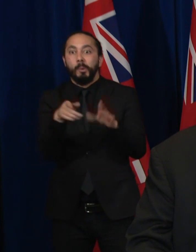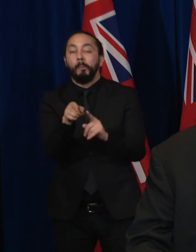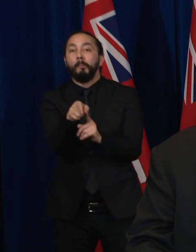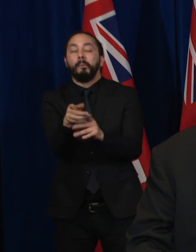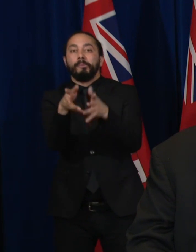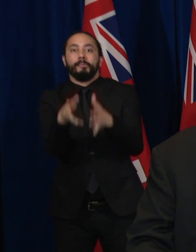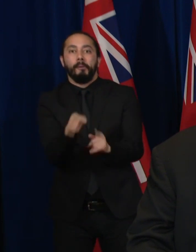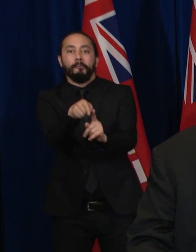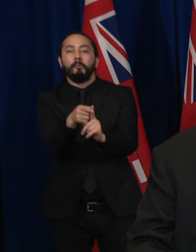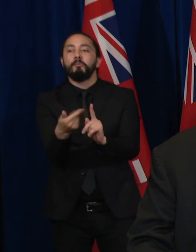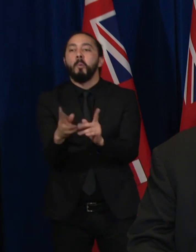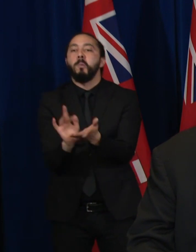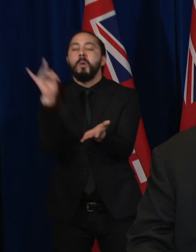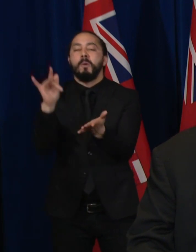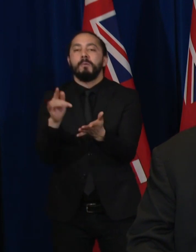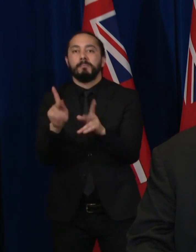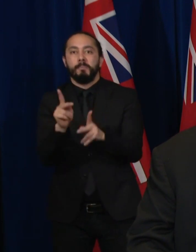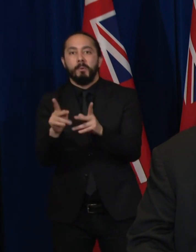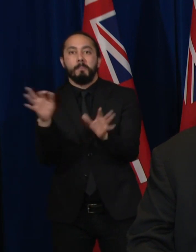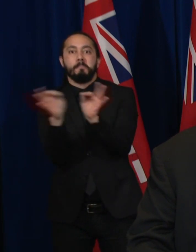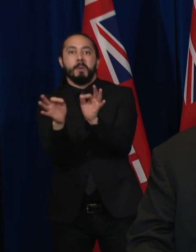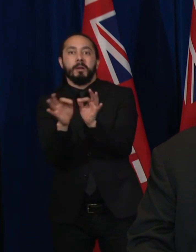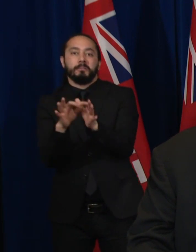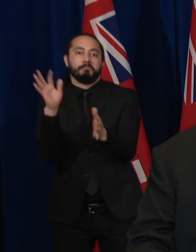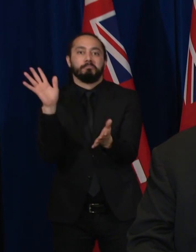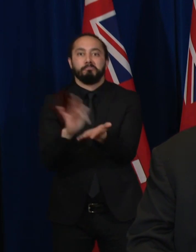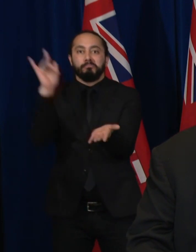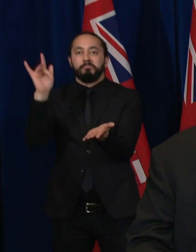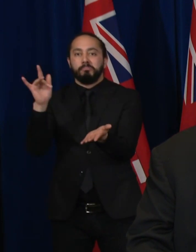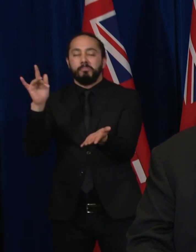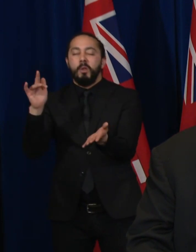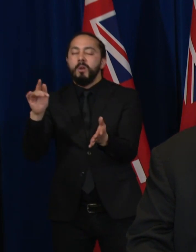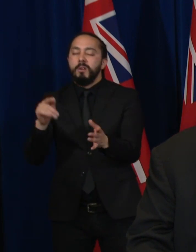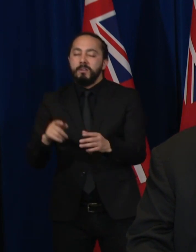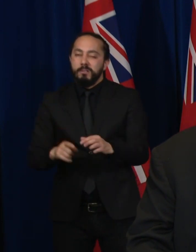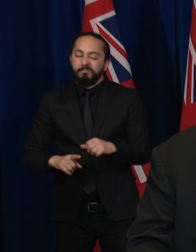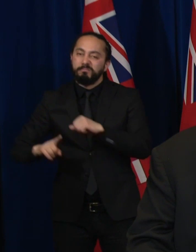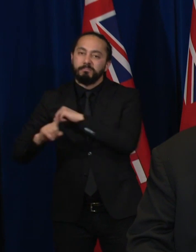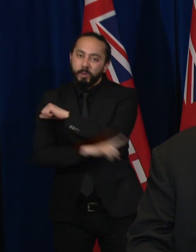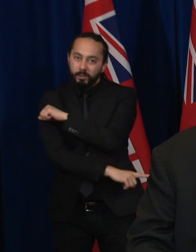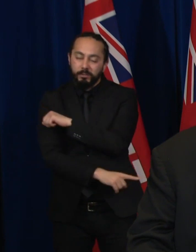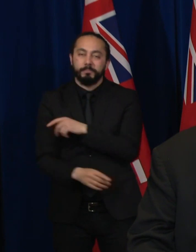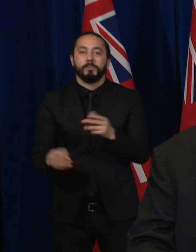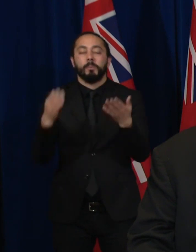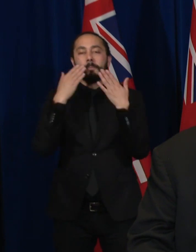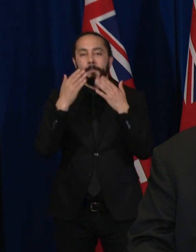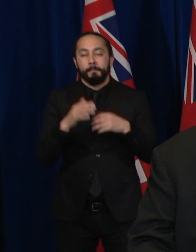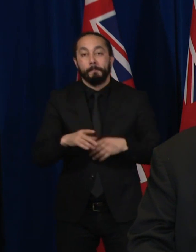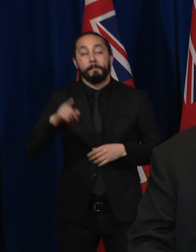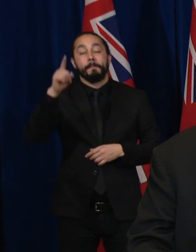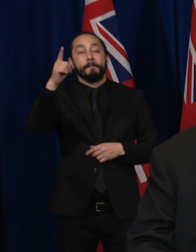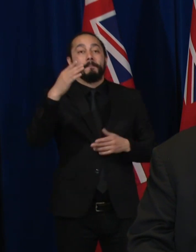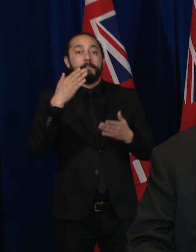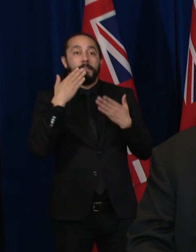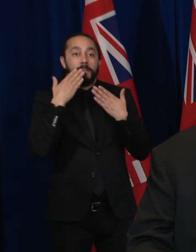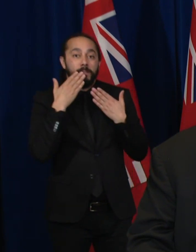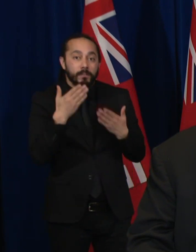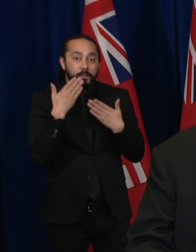out there. But thanks for letting me say that. Thank you for that. It saved me a couple of questions.